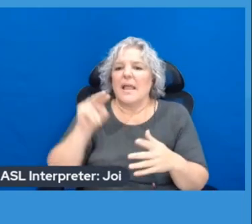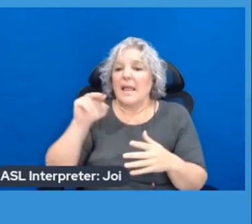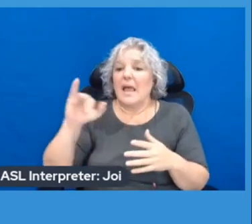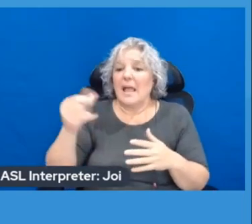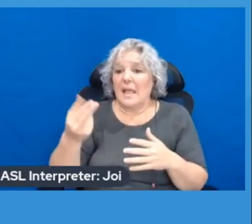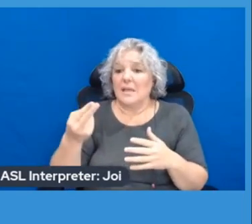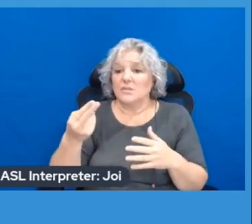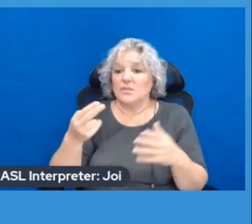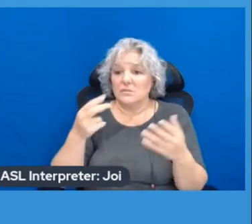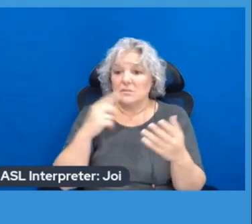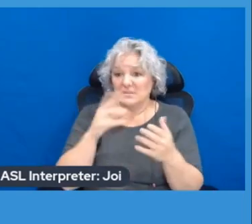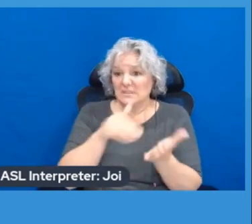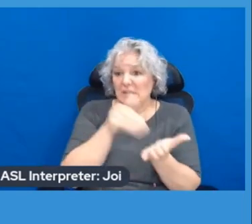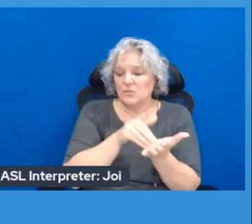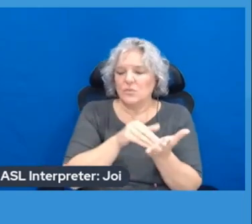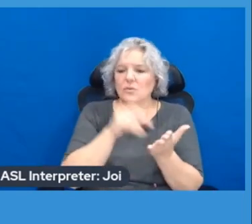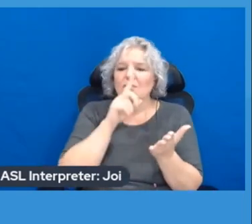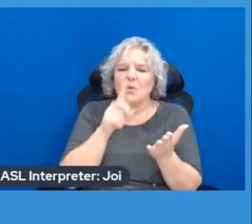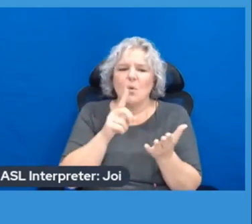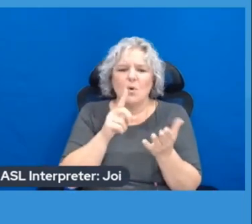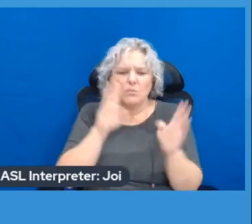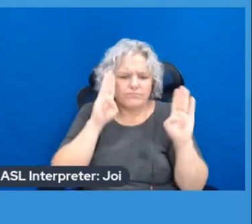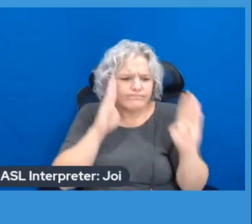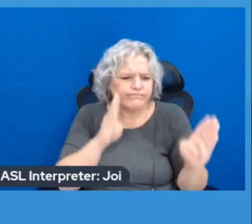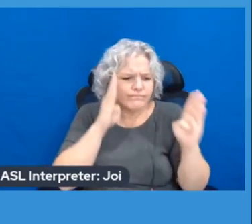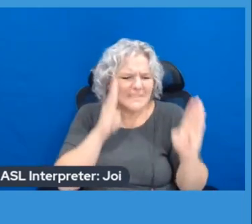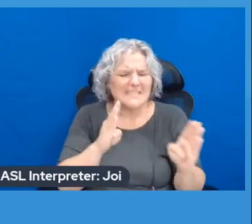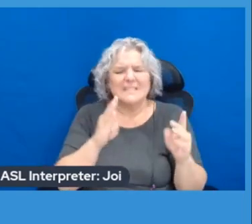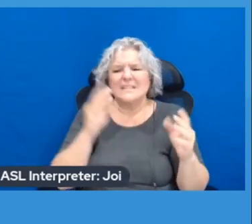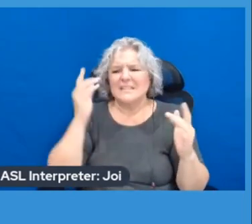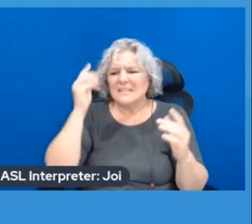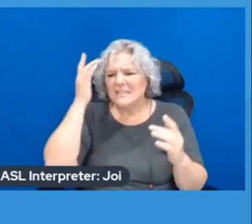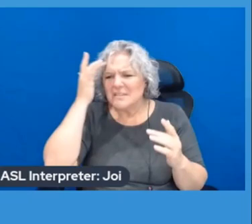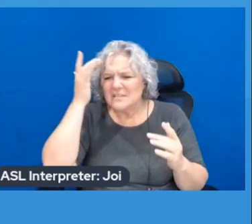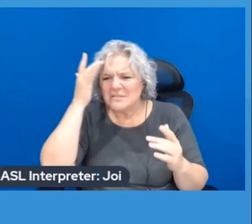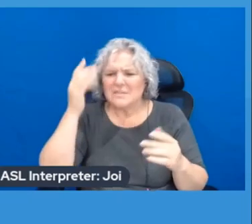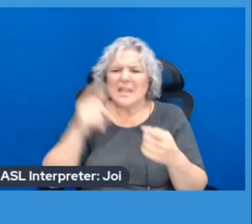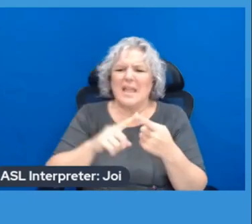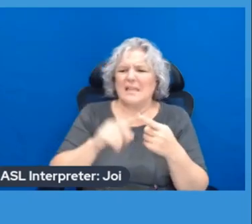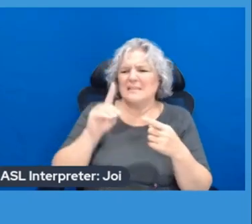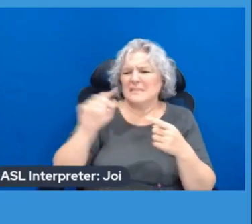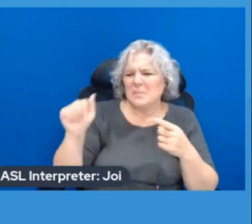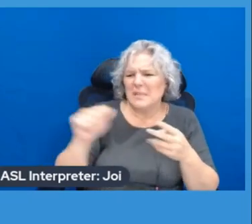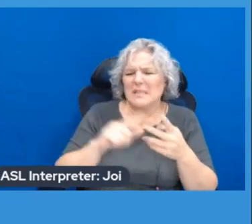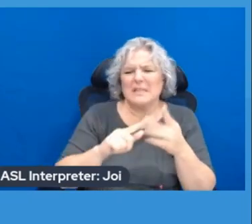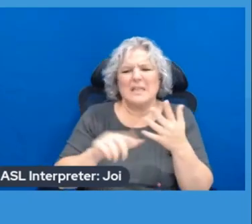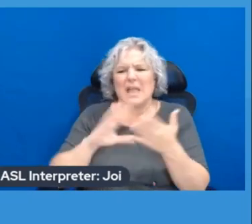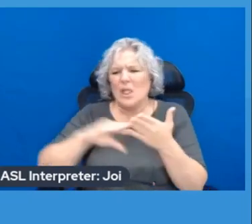dedicated to research on developmental disabilities. So it was befitting that it was the home